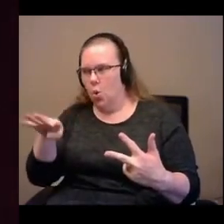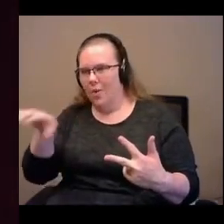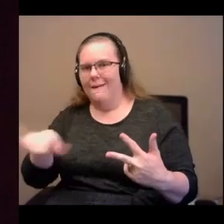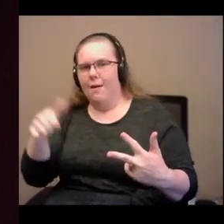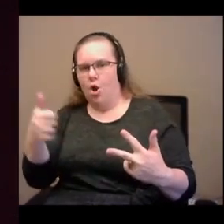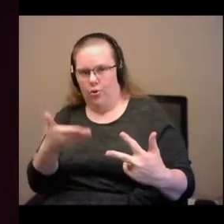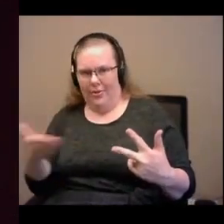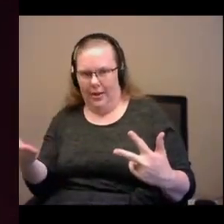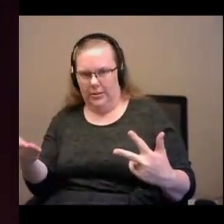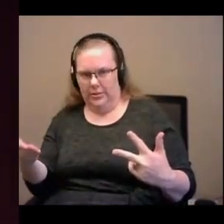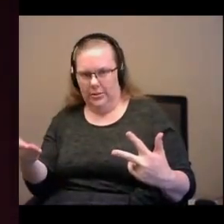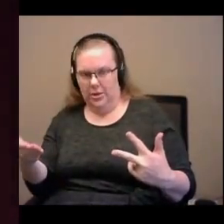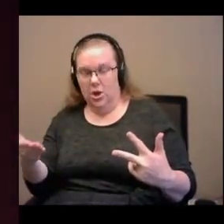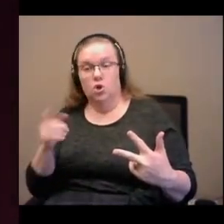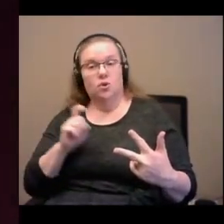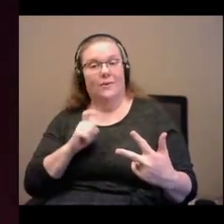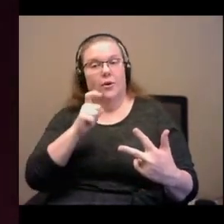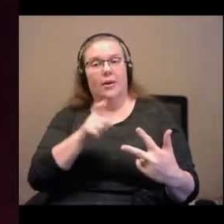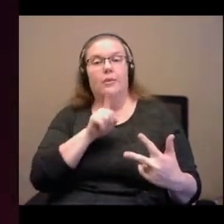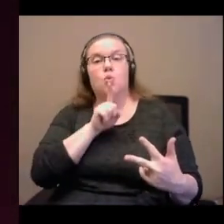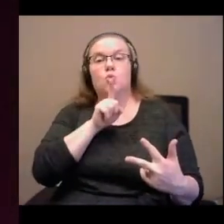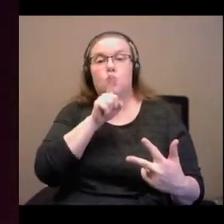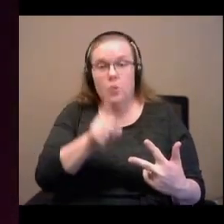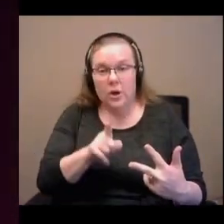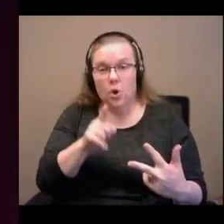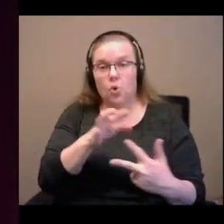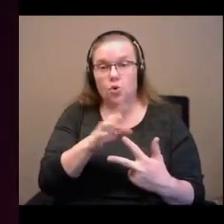If you give people real choices that they consider, they focus on the difference